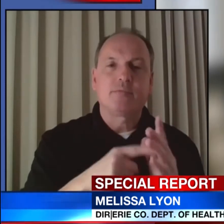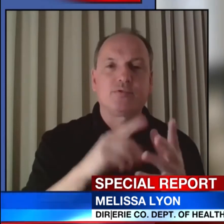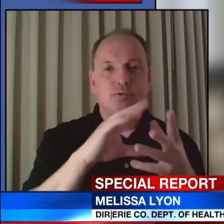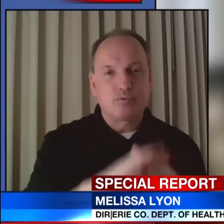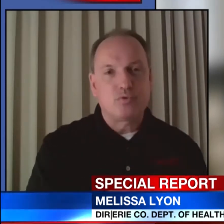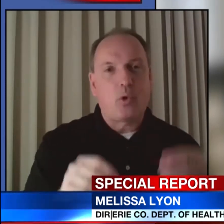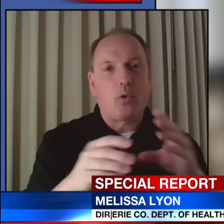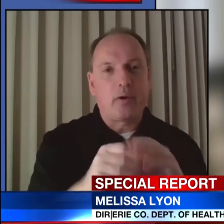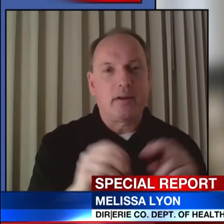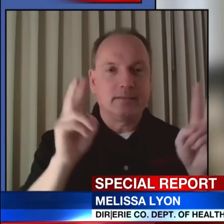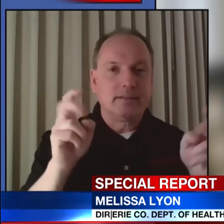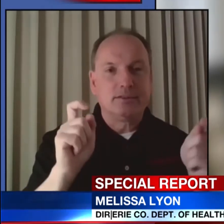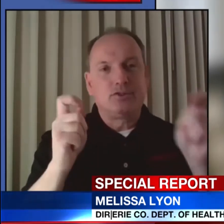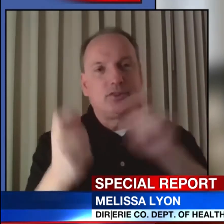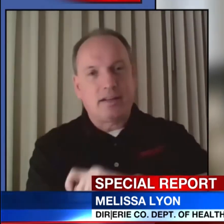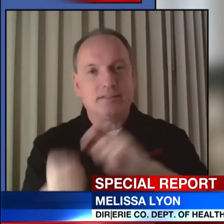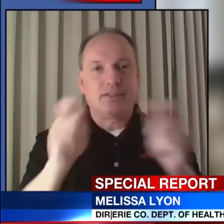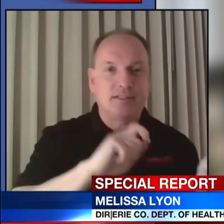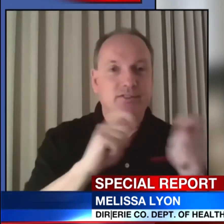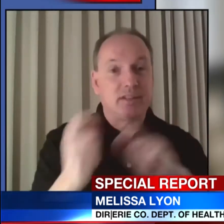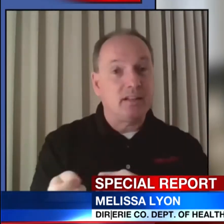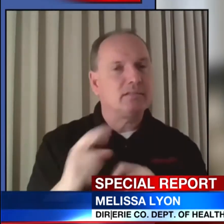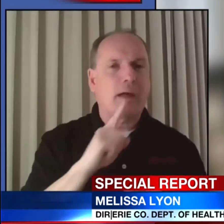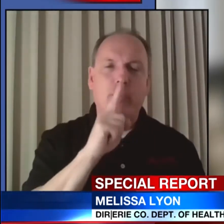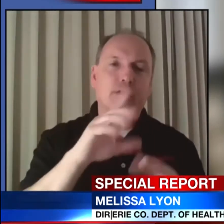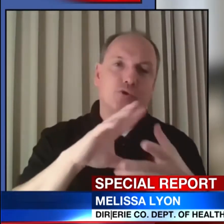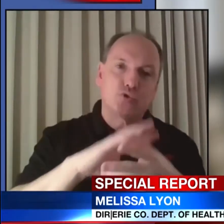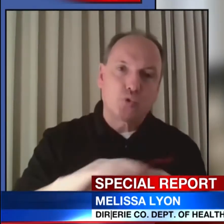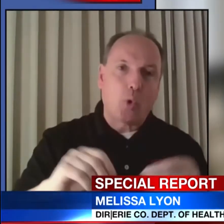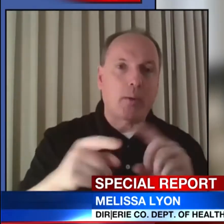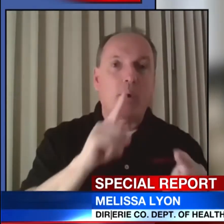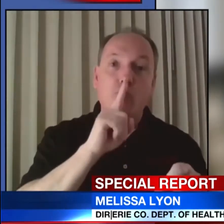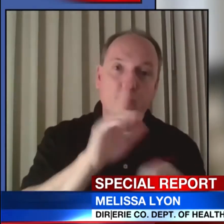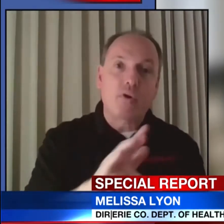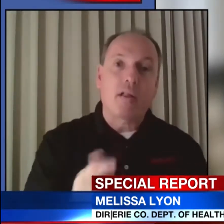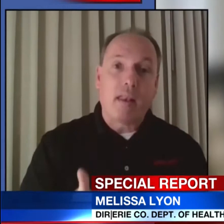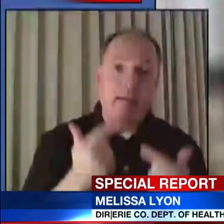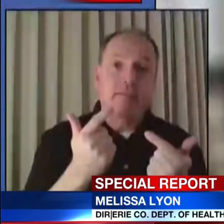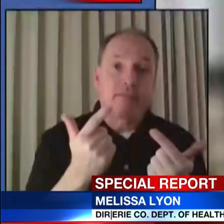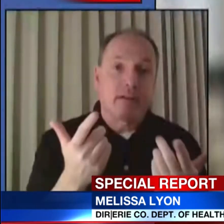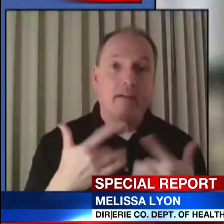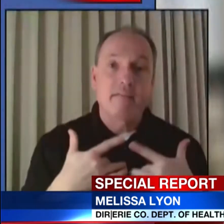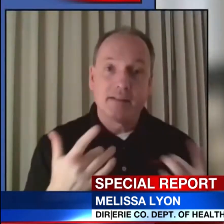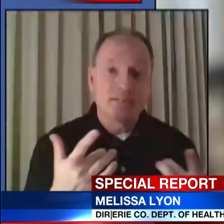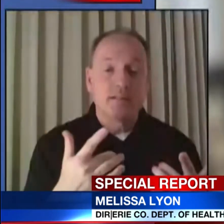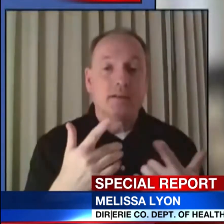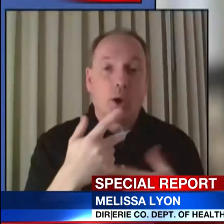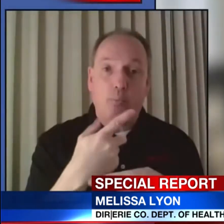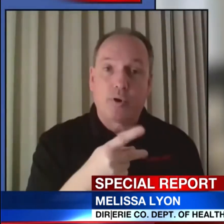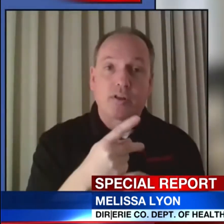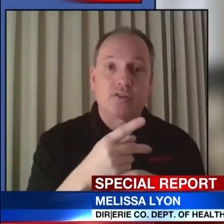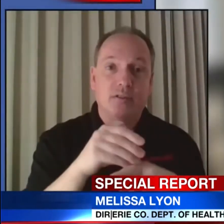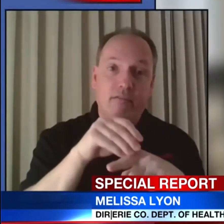THE QUESTION ABOUT INCREASING IN DOSES AND PRODUCTION. I THINK THE STORY DOES CHANGE, IT IS NOT